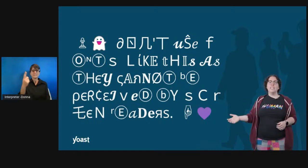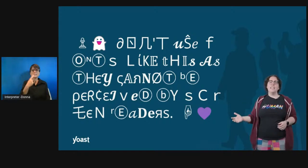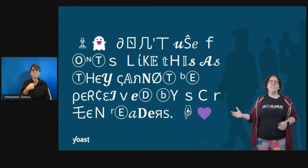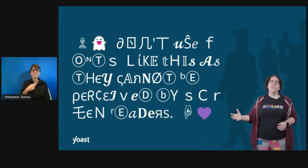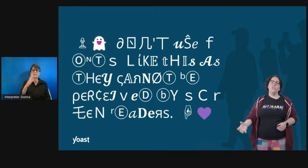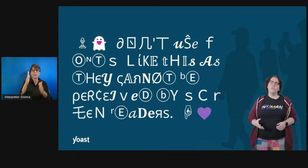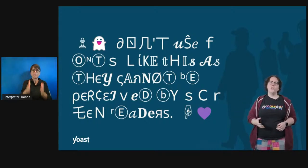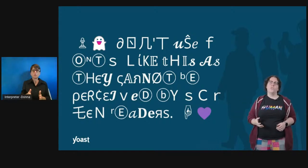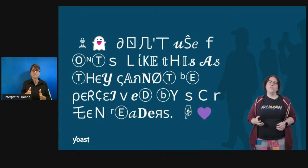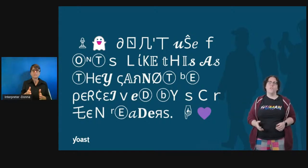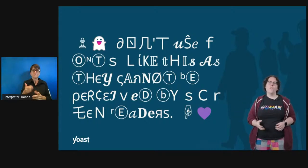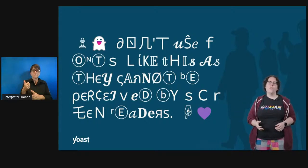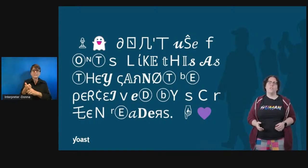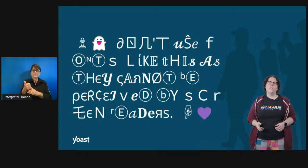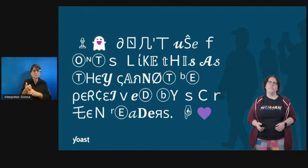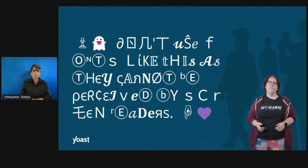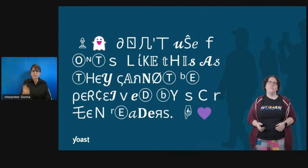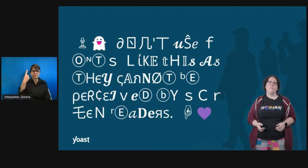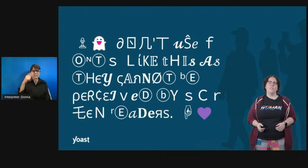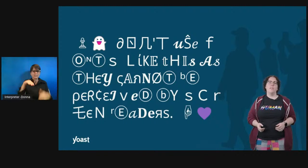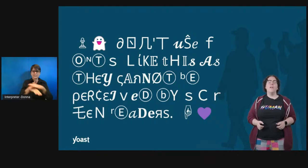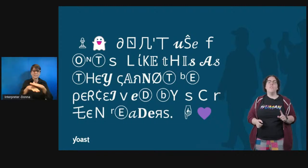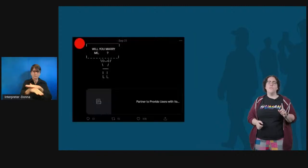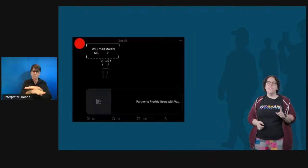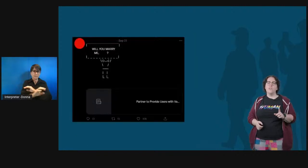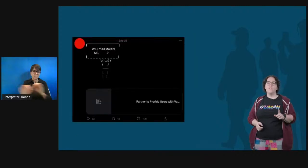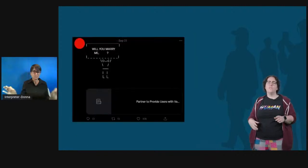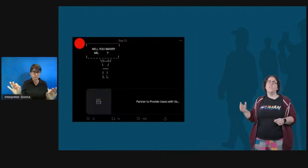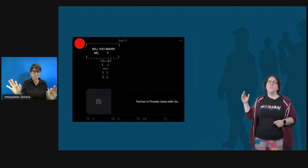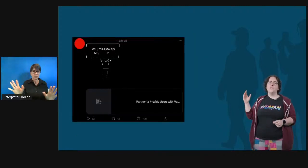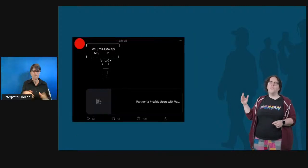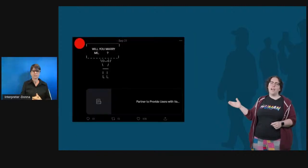Screen Readers cannot process this as text and they will mistake this or just ignore it meaning